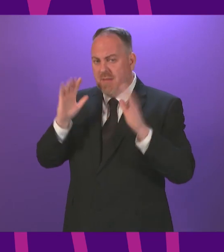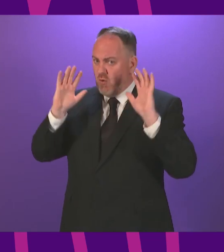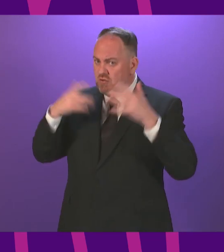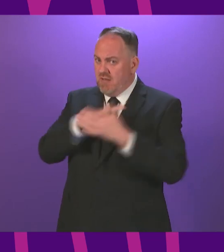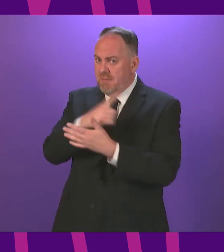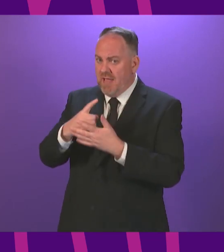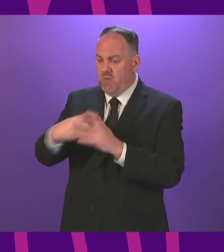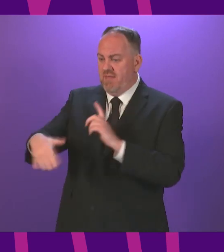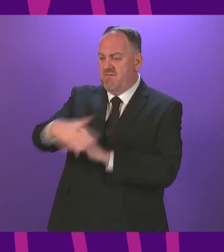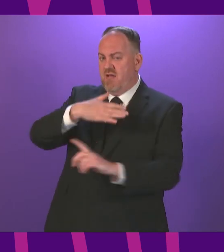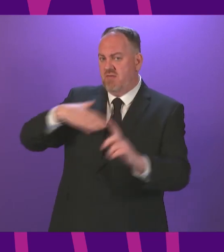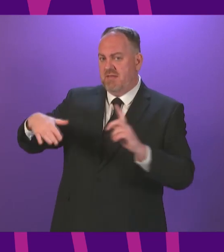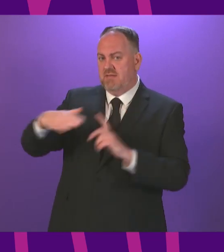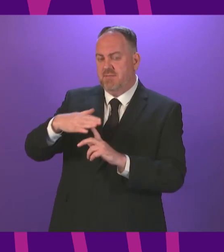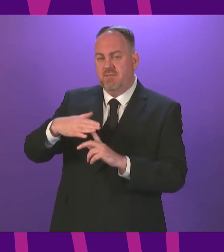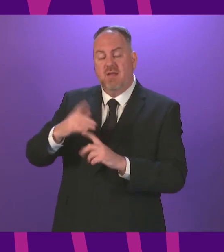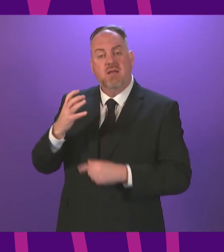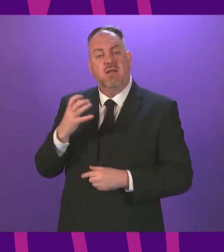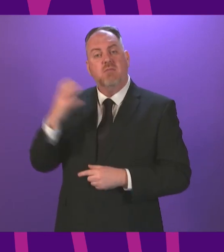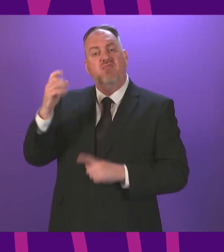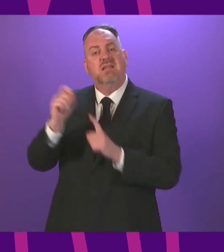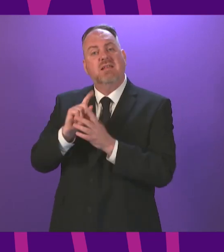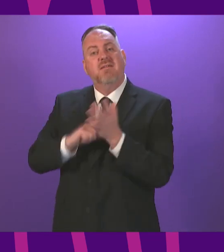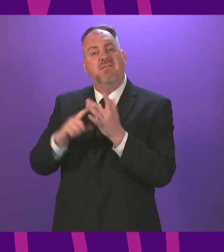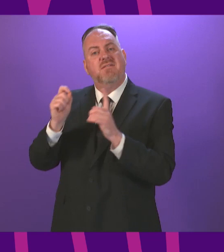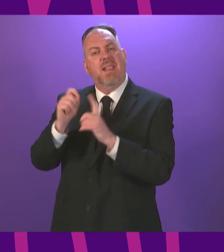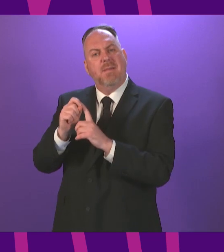It is said that Prince Philip wished to modernise the monarchy. No doubt, in time,